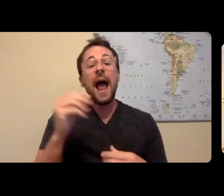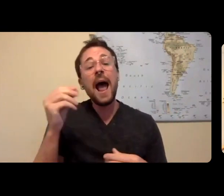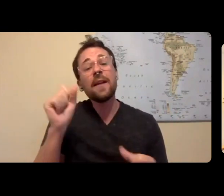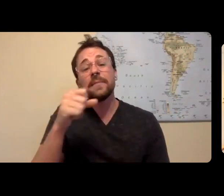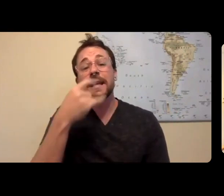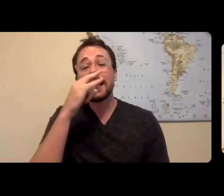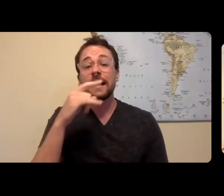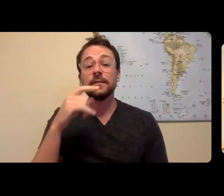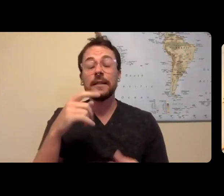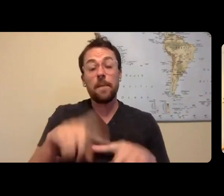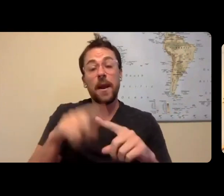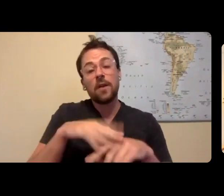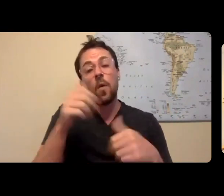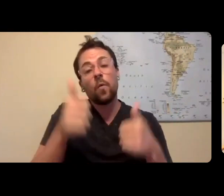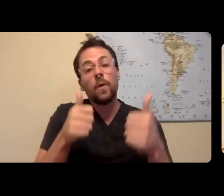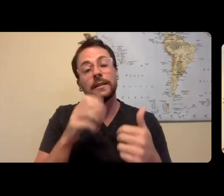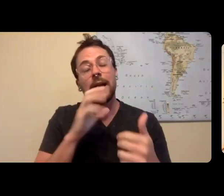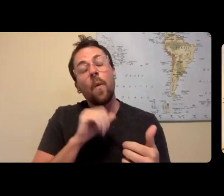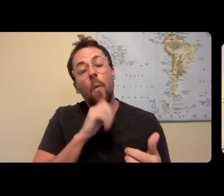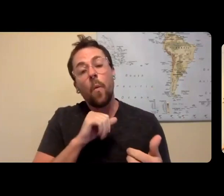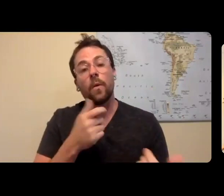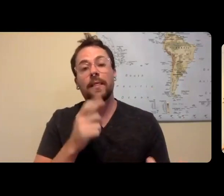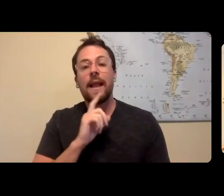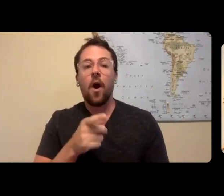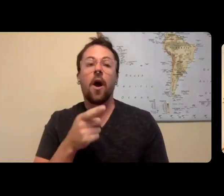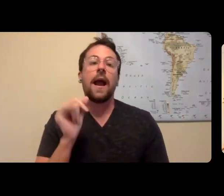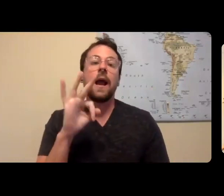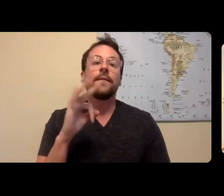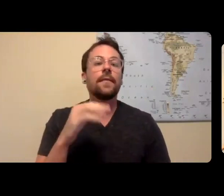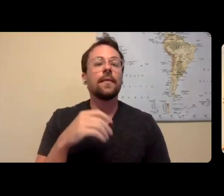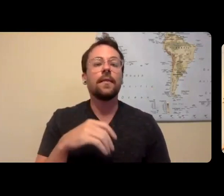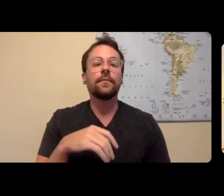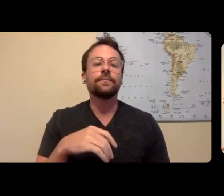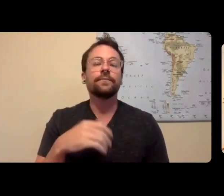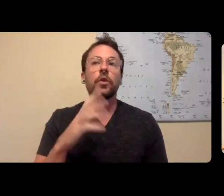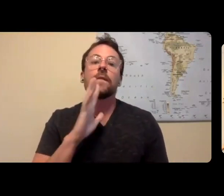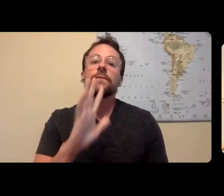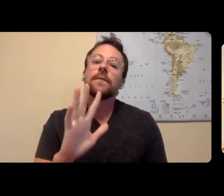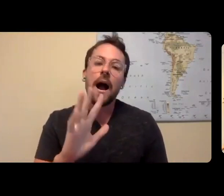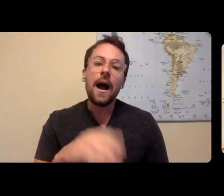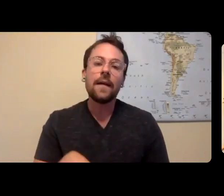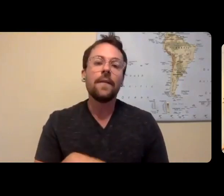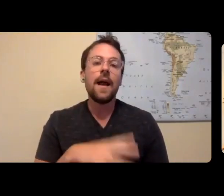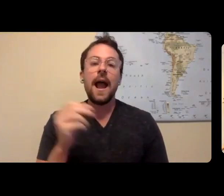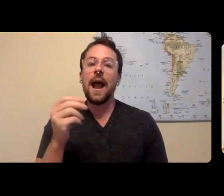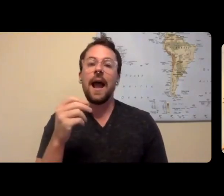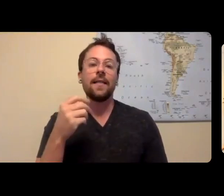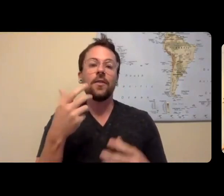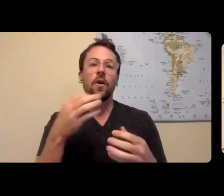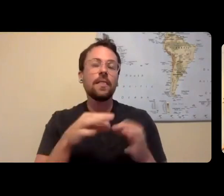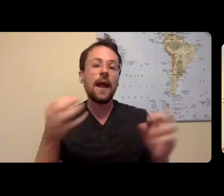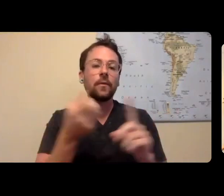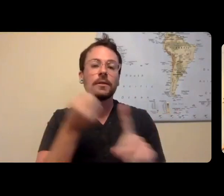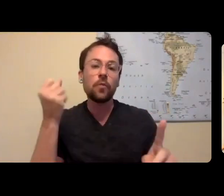gender identity did not match their sex assigned at birth and depending on how old the child is.